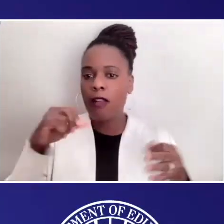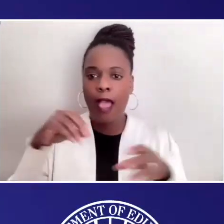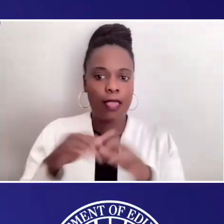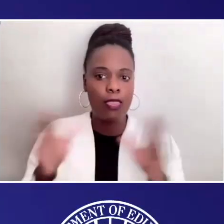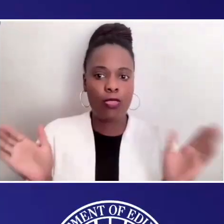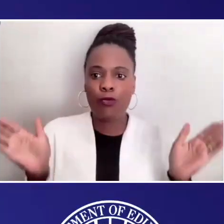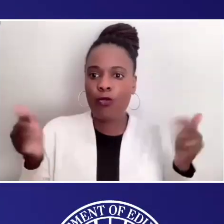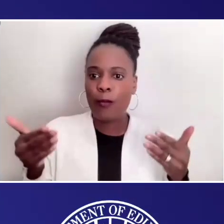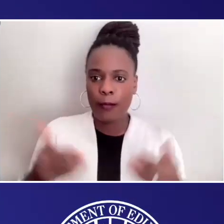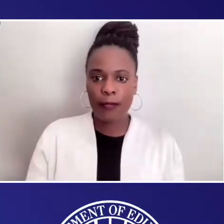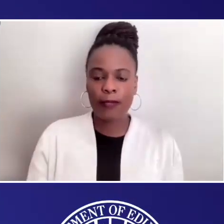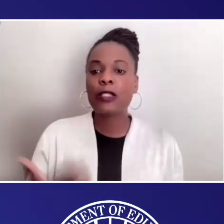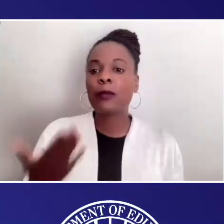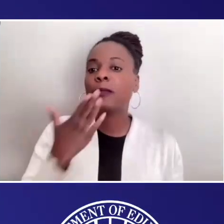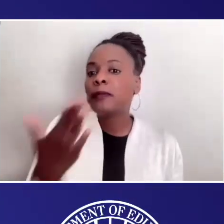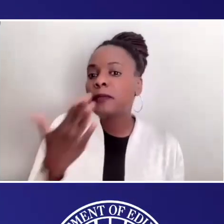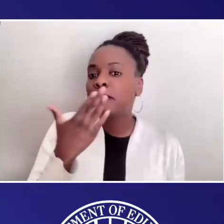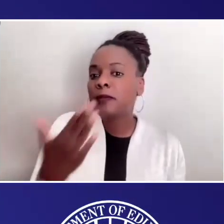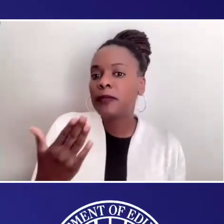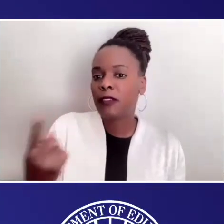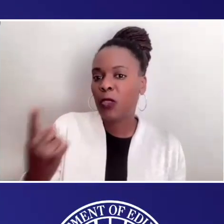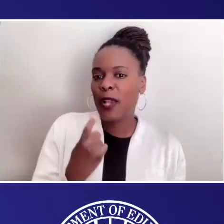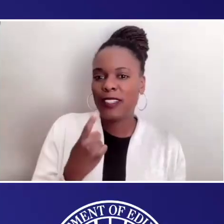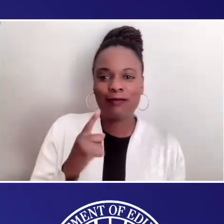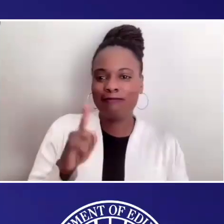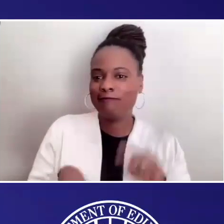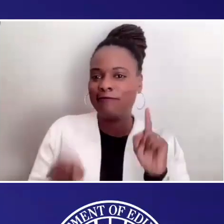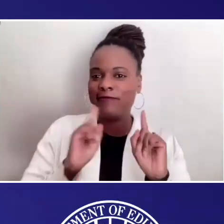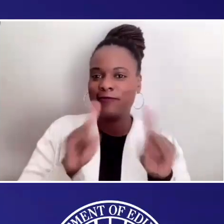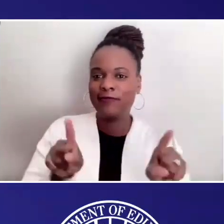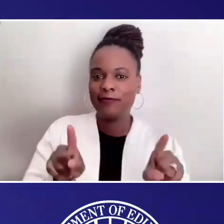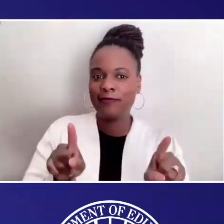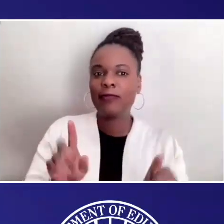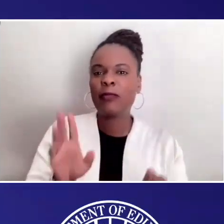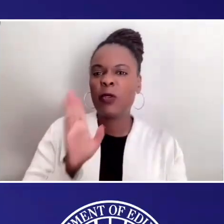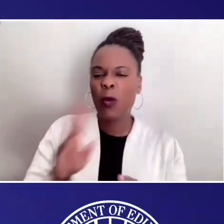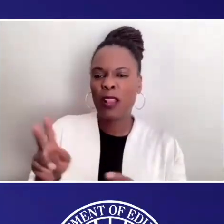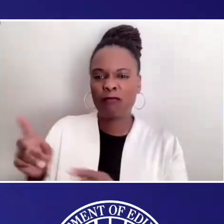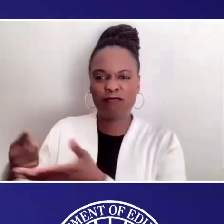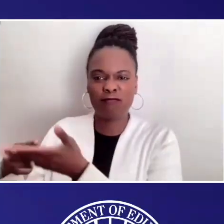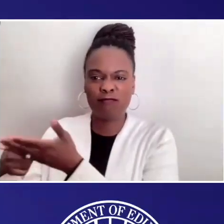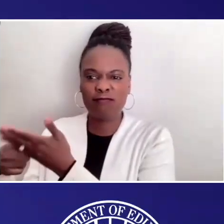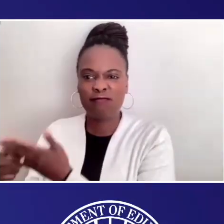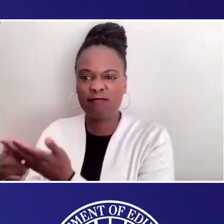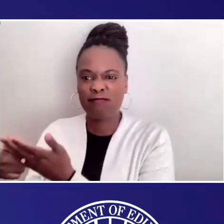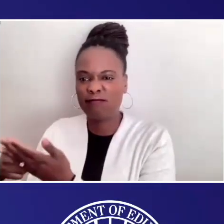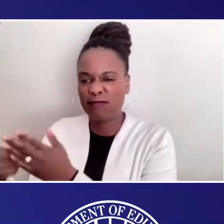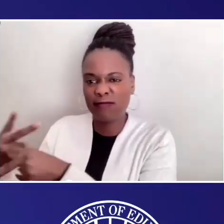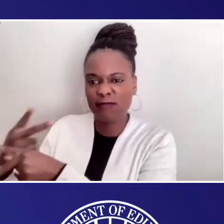So I appreciate the question. I'm not able to answer that. So we will take that back and get back to you at another time. Okay. Great. I just --